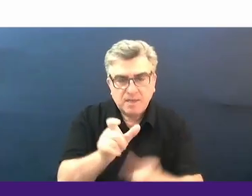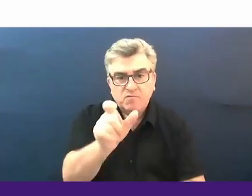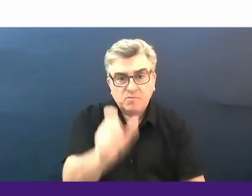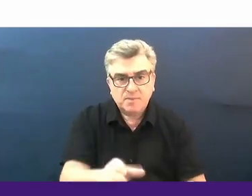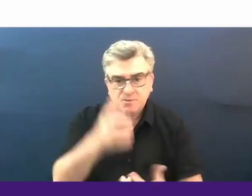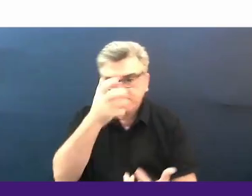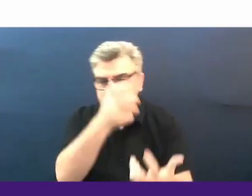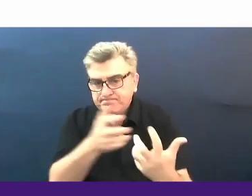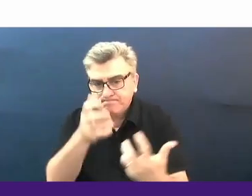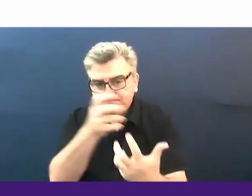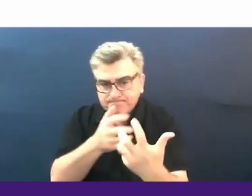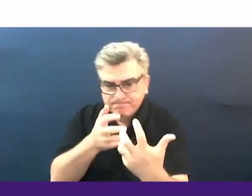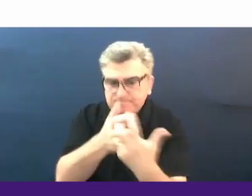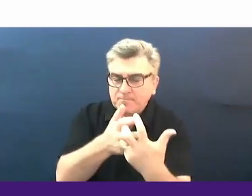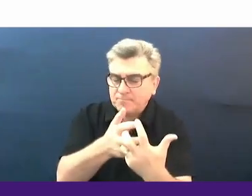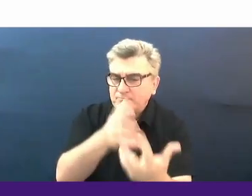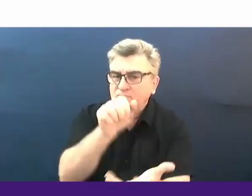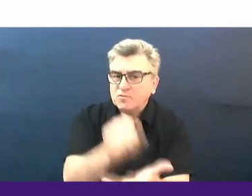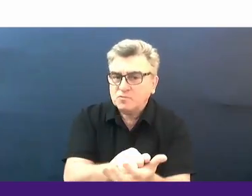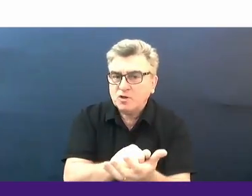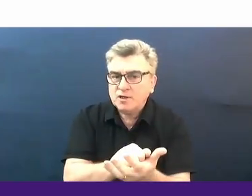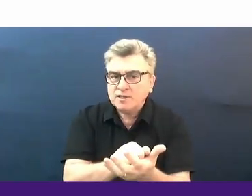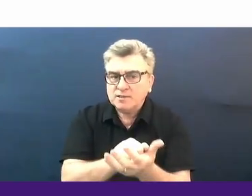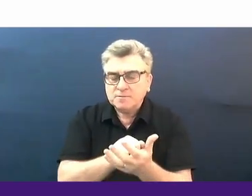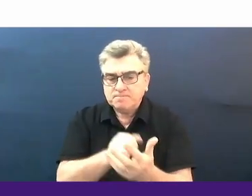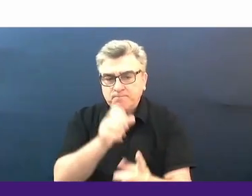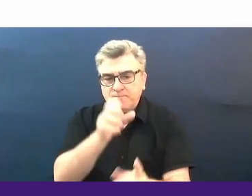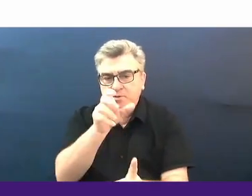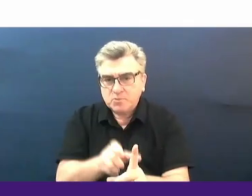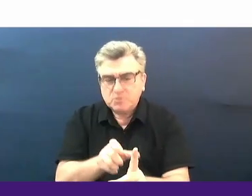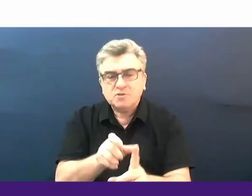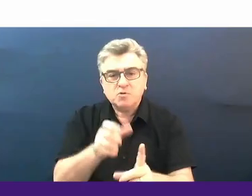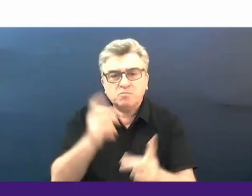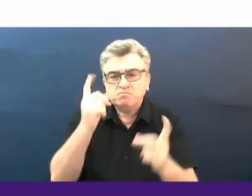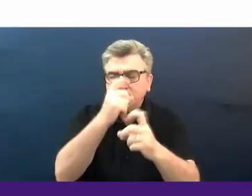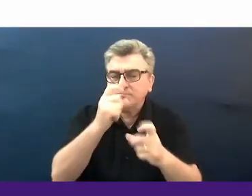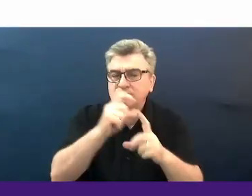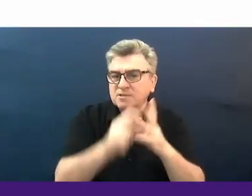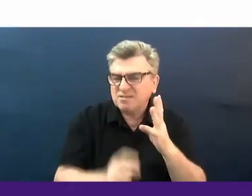in access to basic healthcare for people with complex disability. And by and large, this is